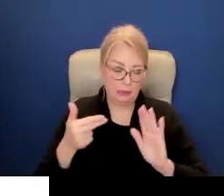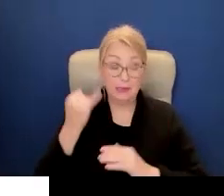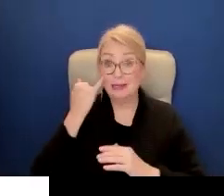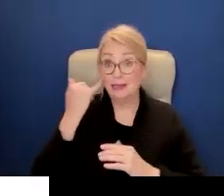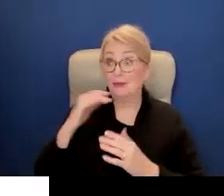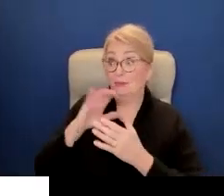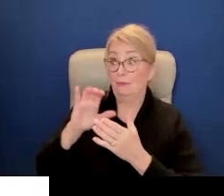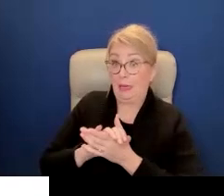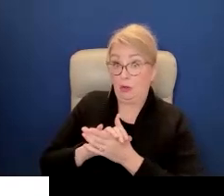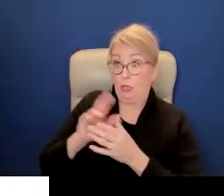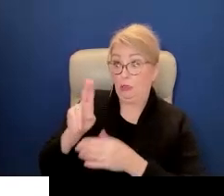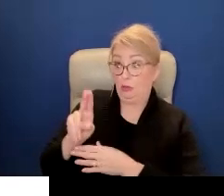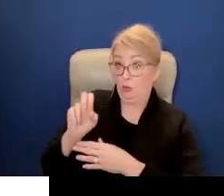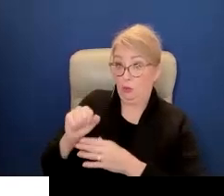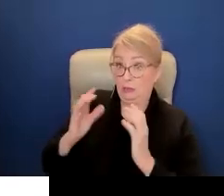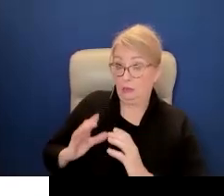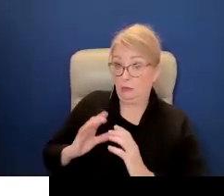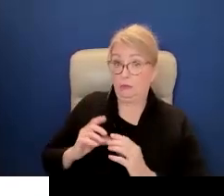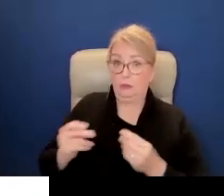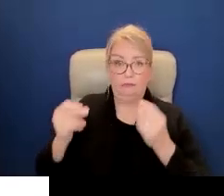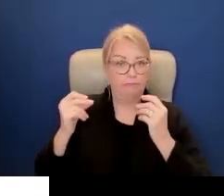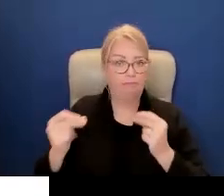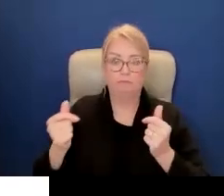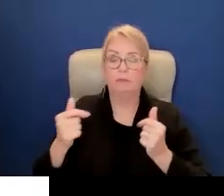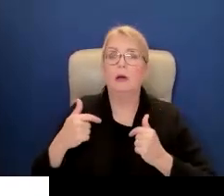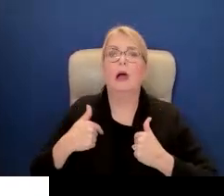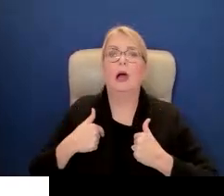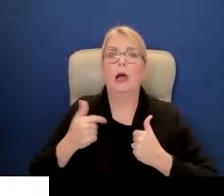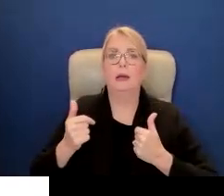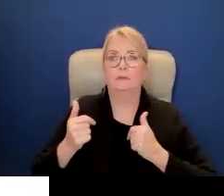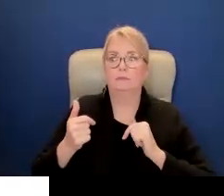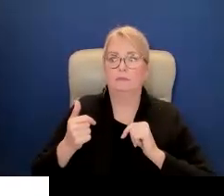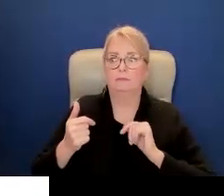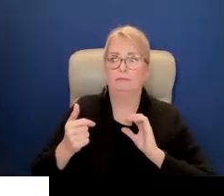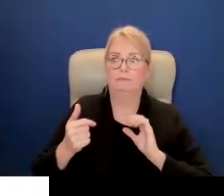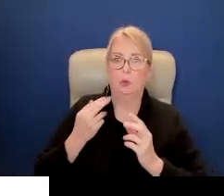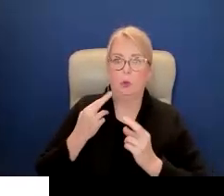citizen, I am an immediate relative of that person. Okay.